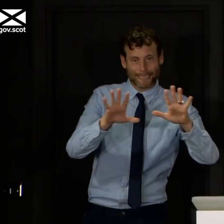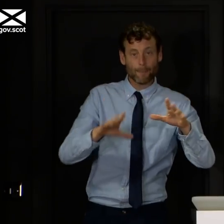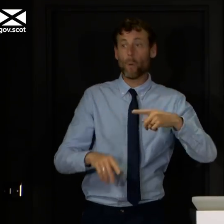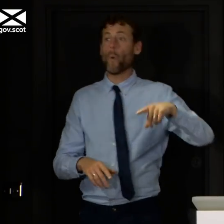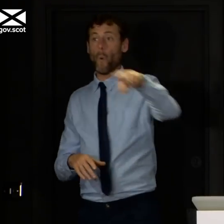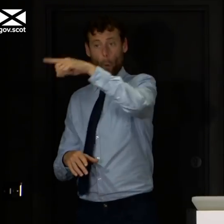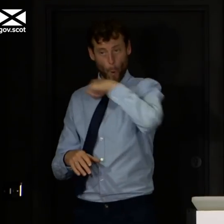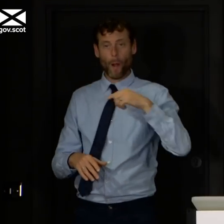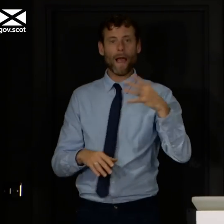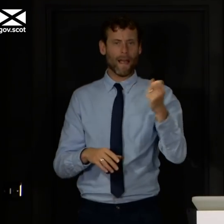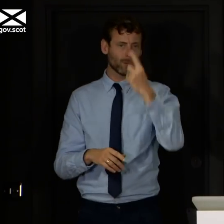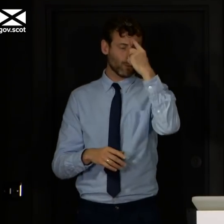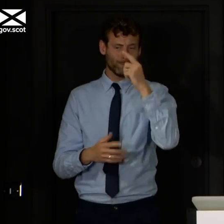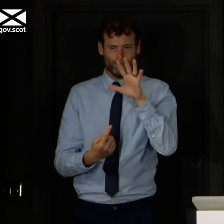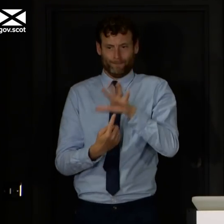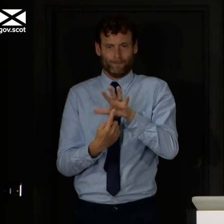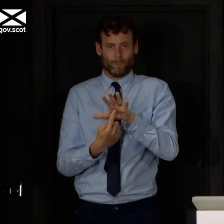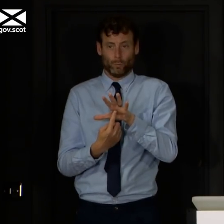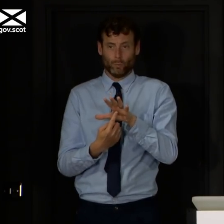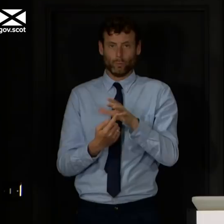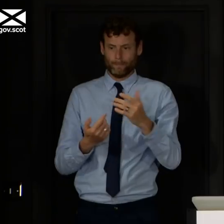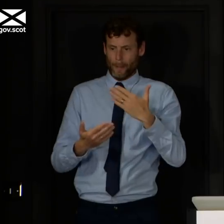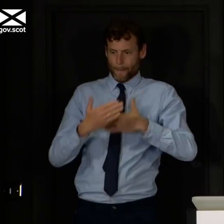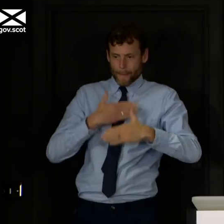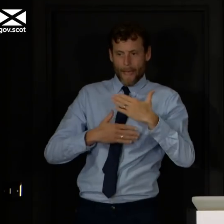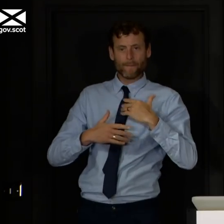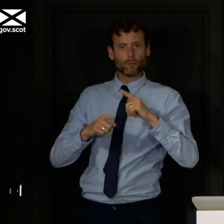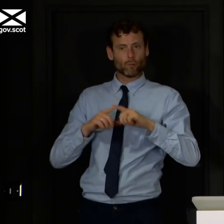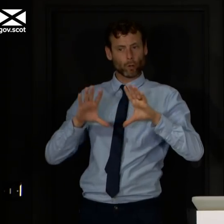right things to make sure that we continue with the suppression of the virus.